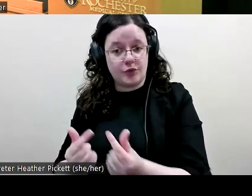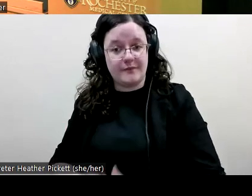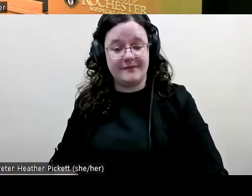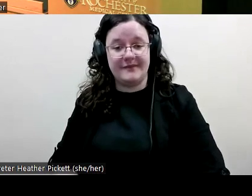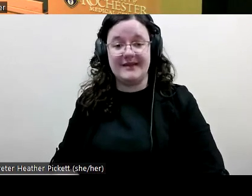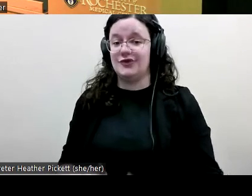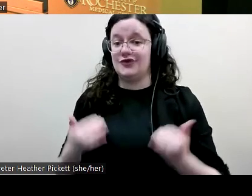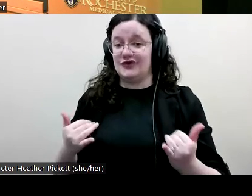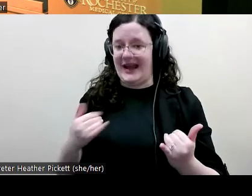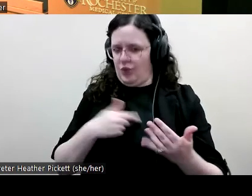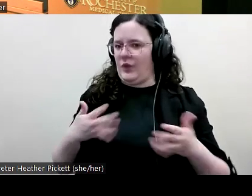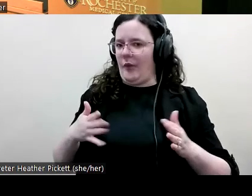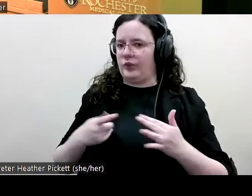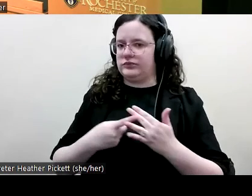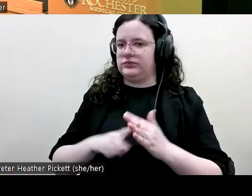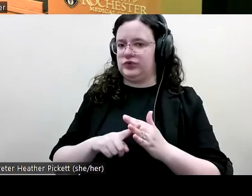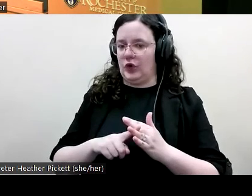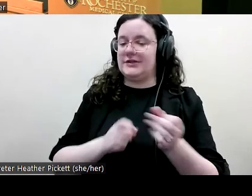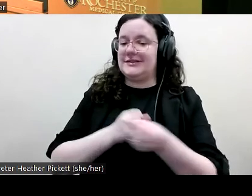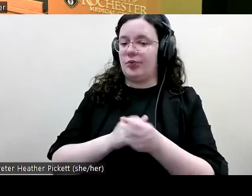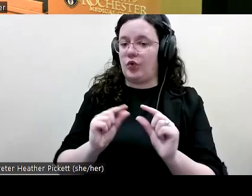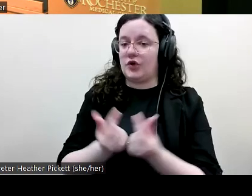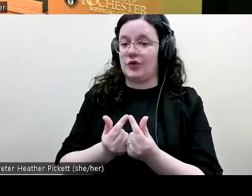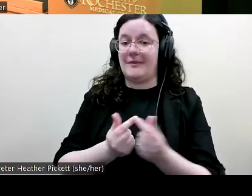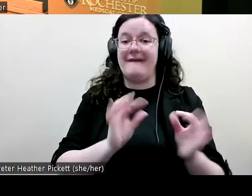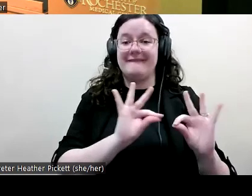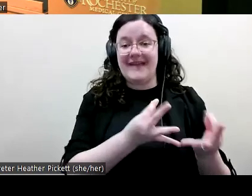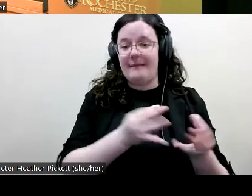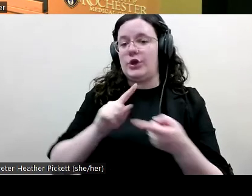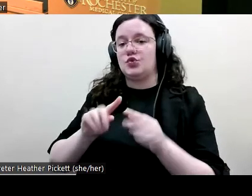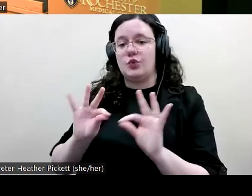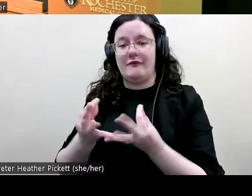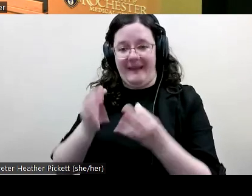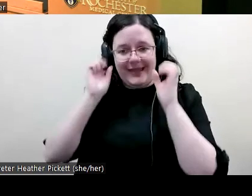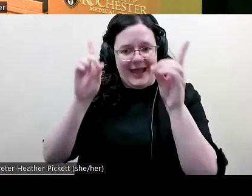already started a support group a family to family education program actually and